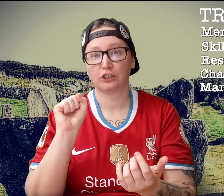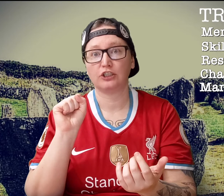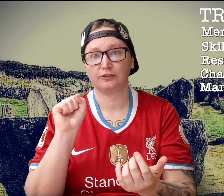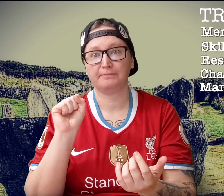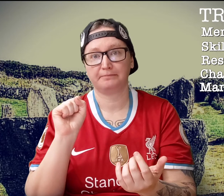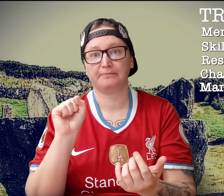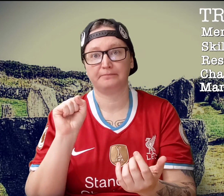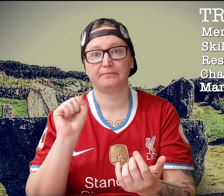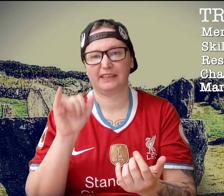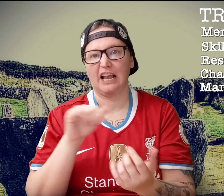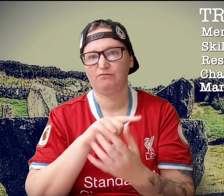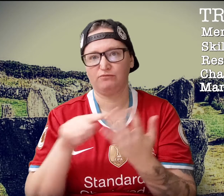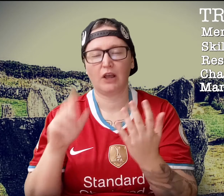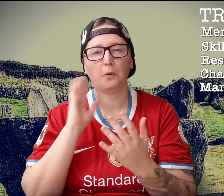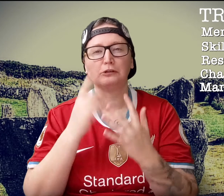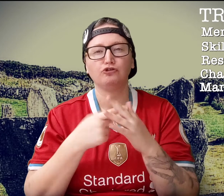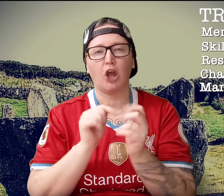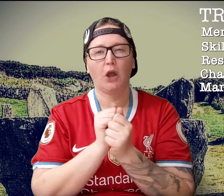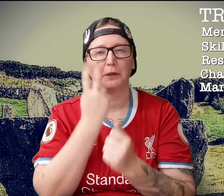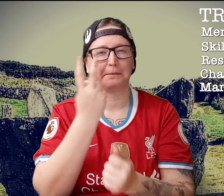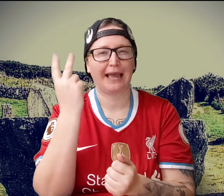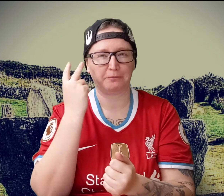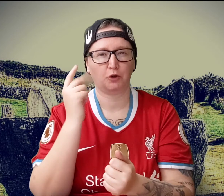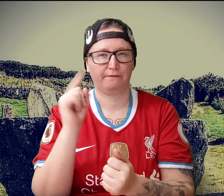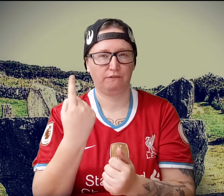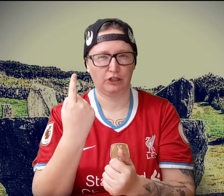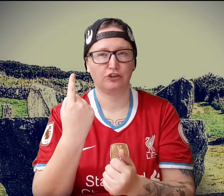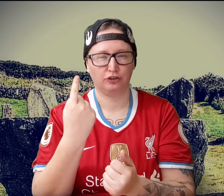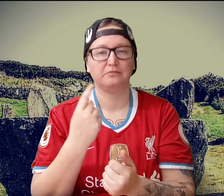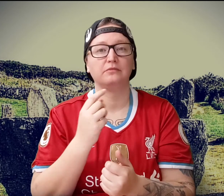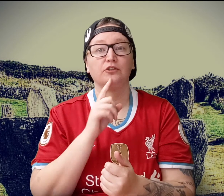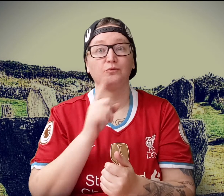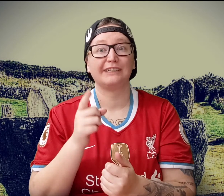and marks so those are the five things that we're going to start with and we'll start with memories